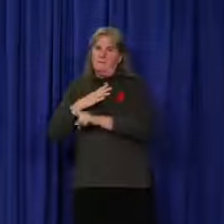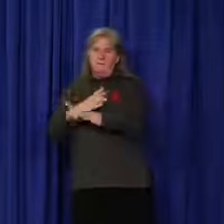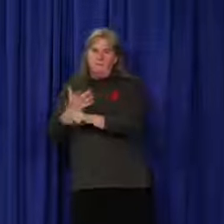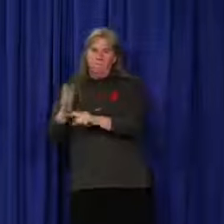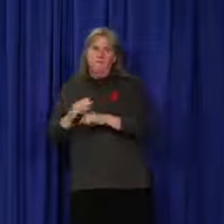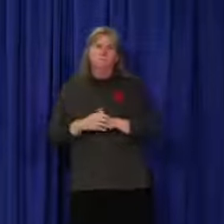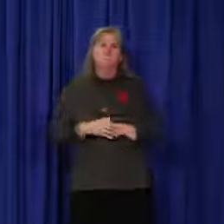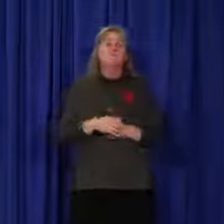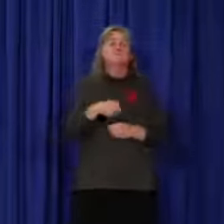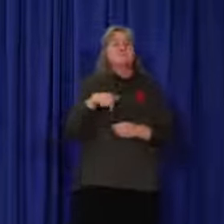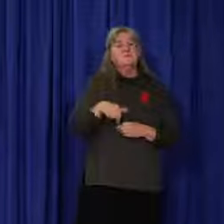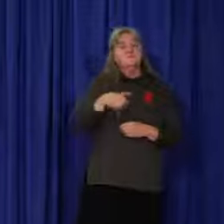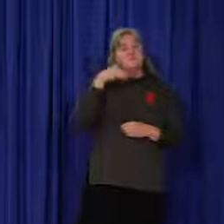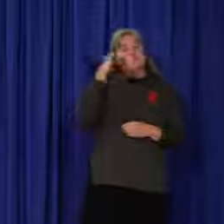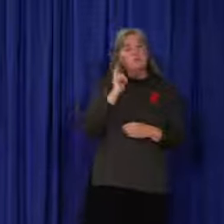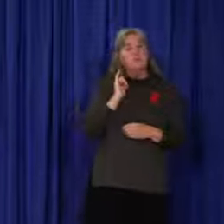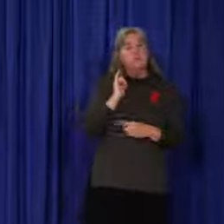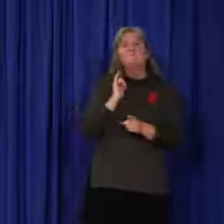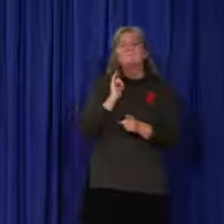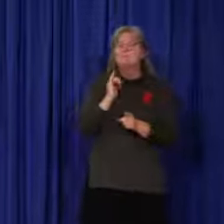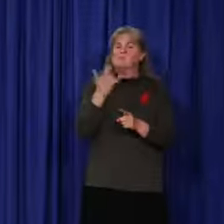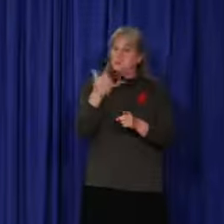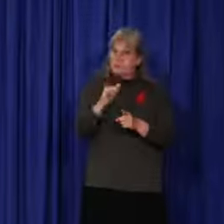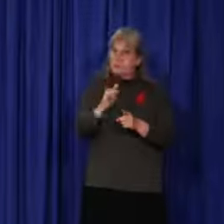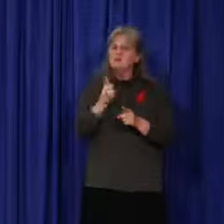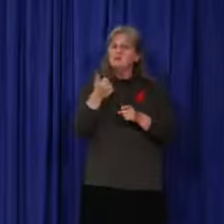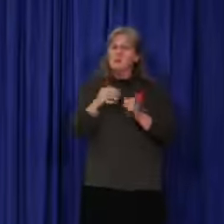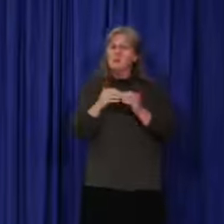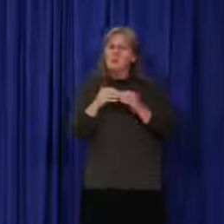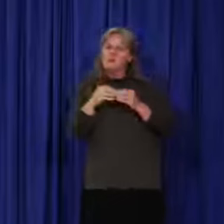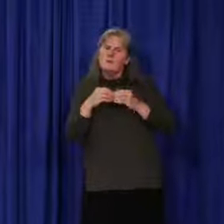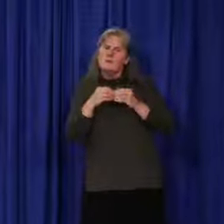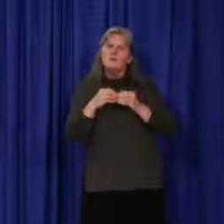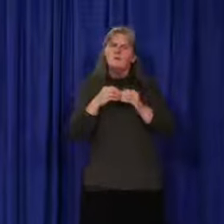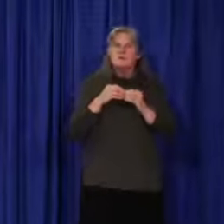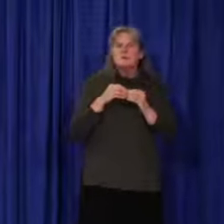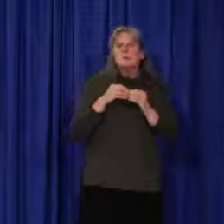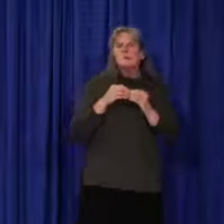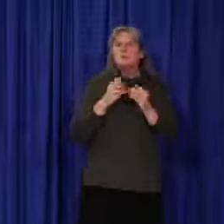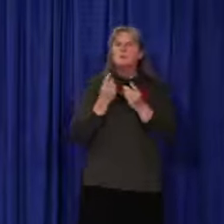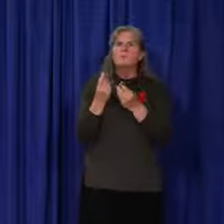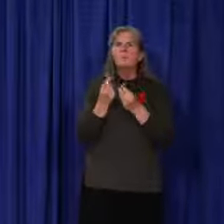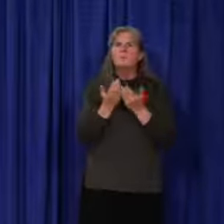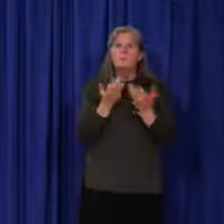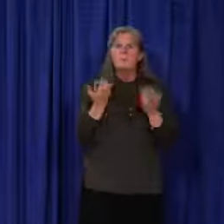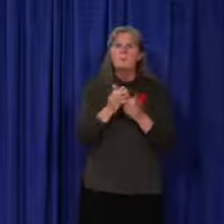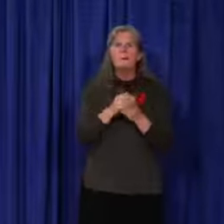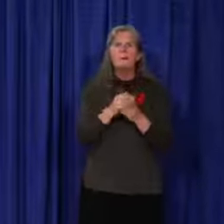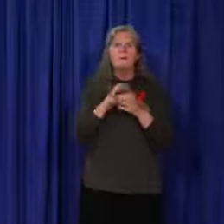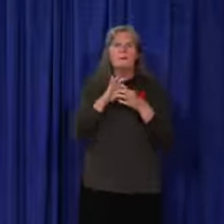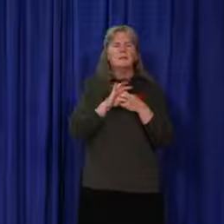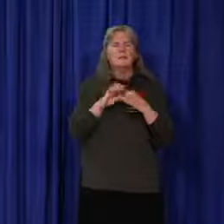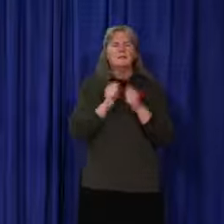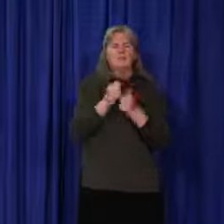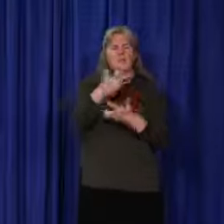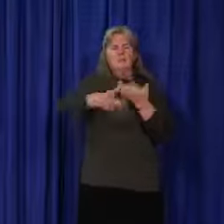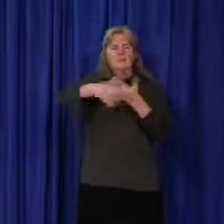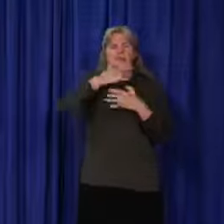are not in your close circle, for example. So I strongly urge all Yukoners to continue to practice the safe